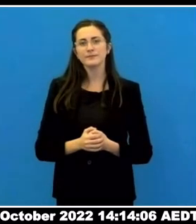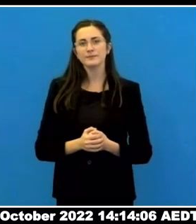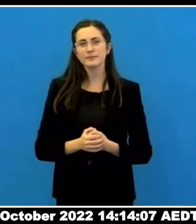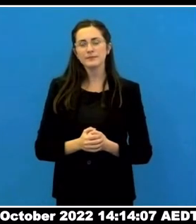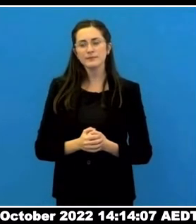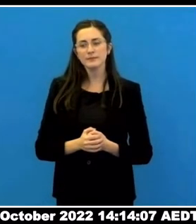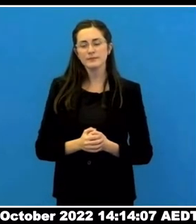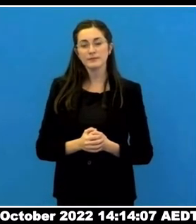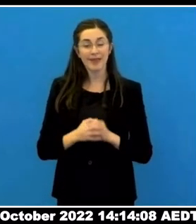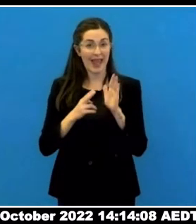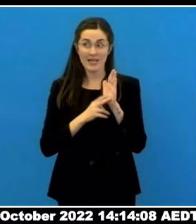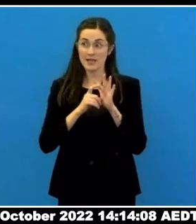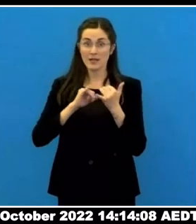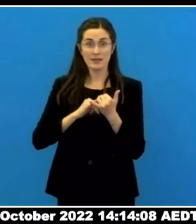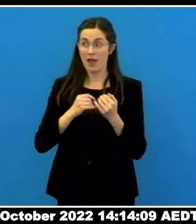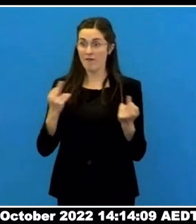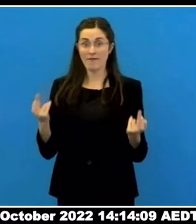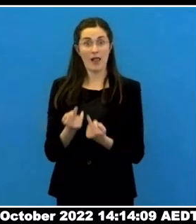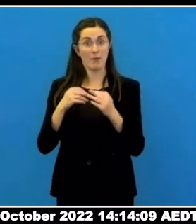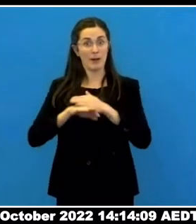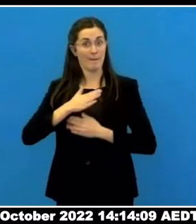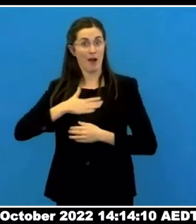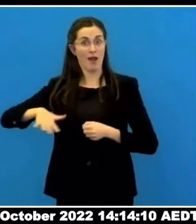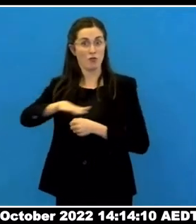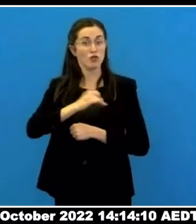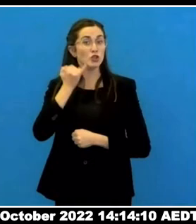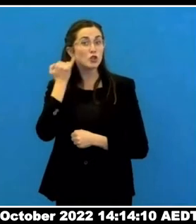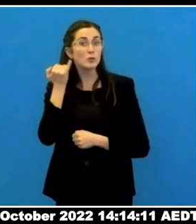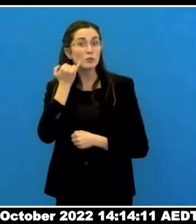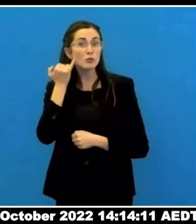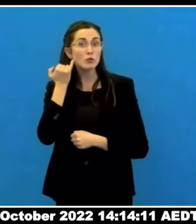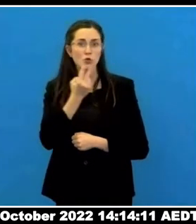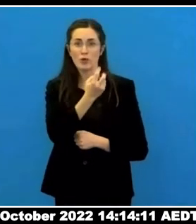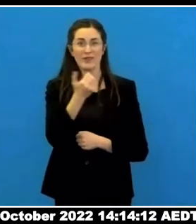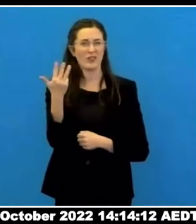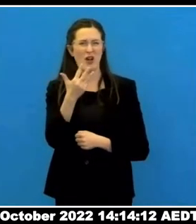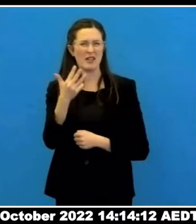"The NDIS became available to people in Shepparton in early 2019.